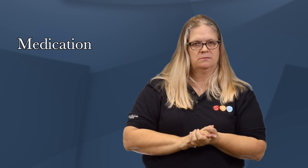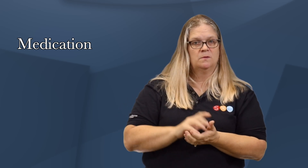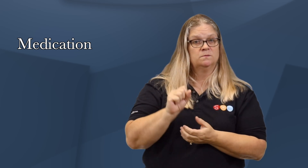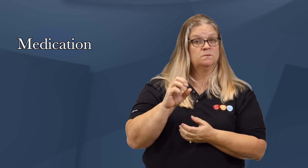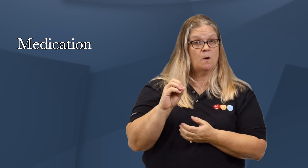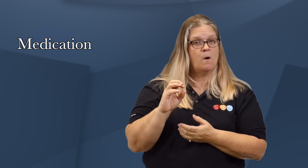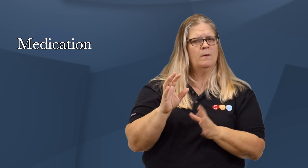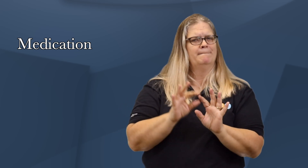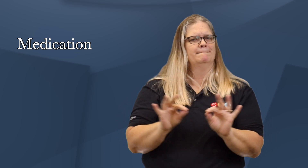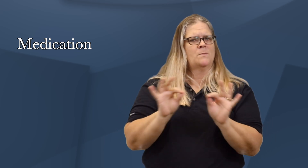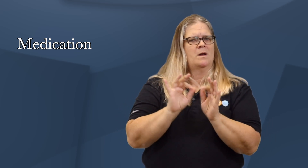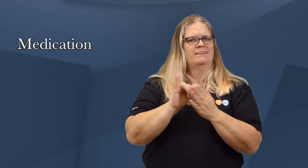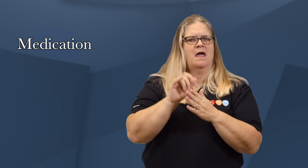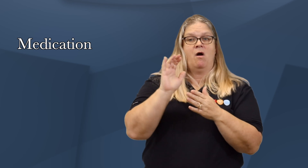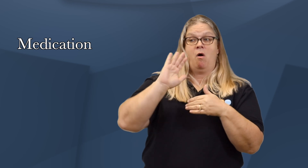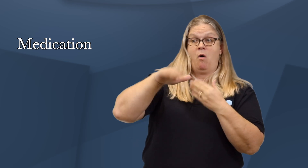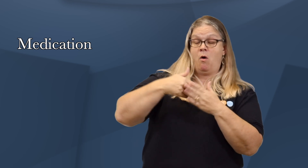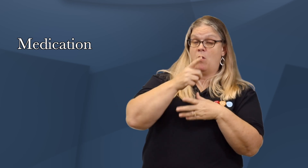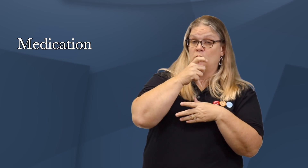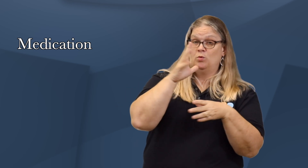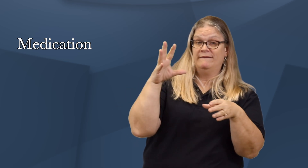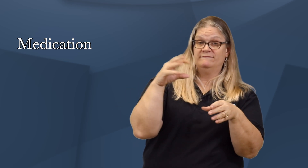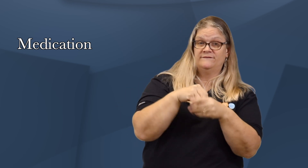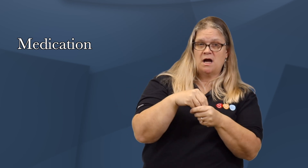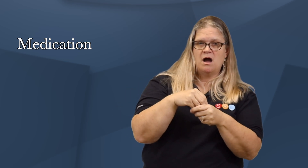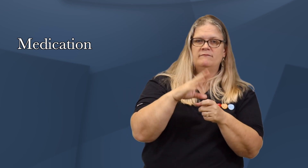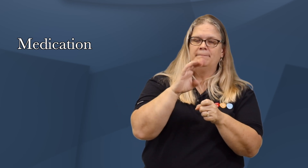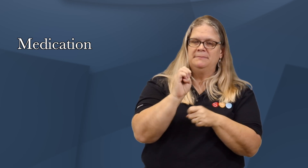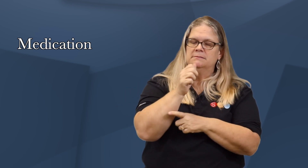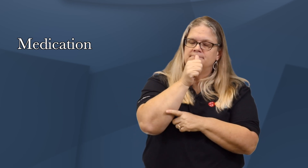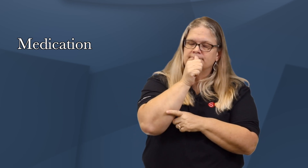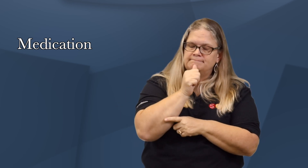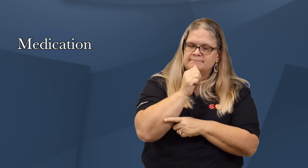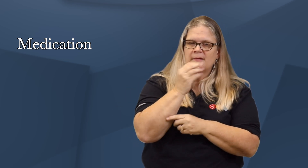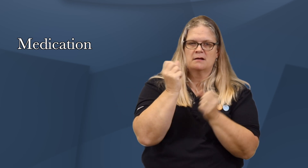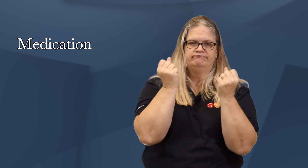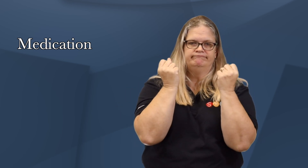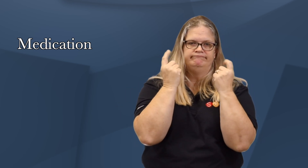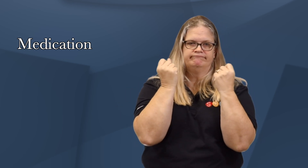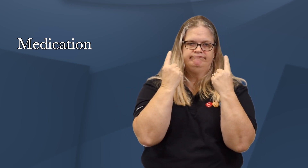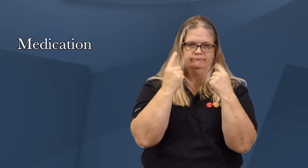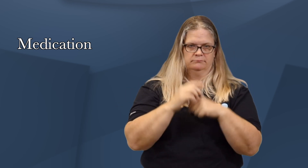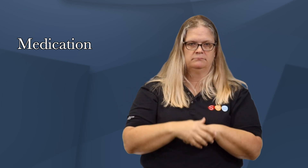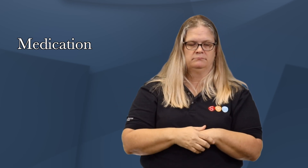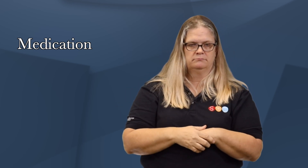So, it's important that all involved to be patient and understanding of the process.